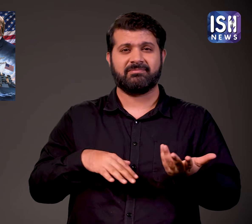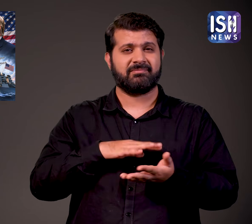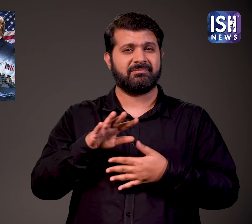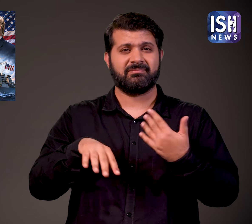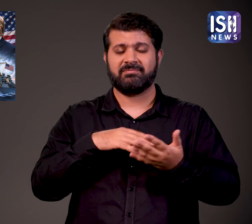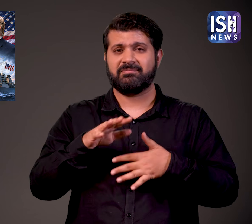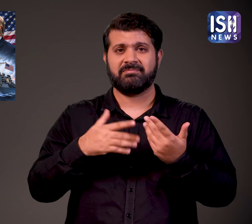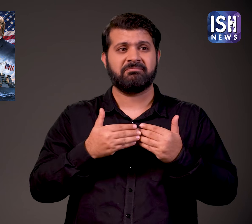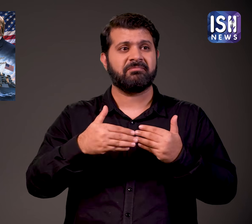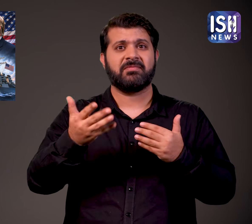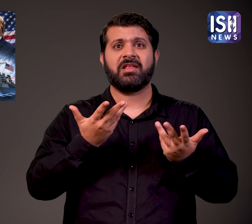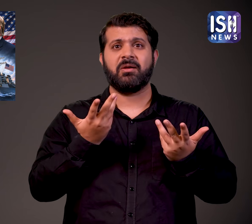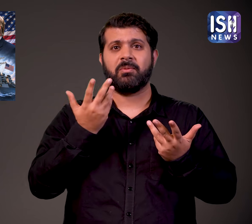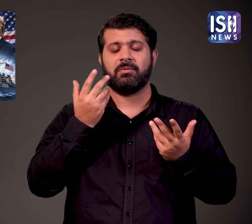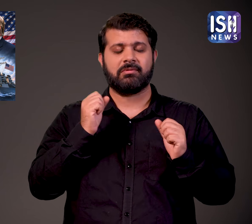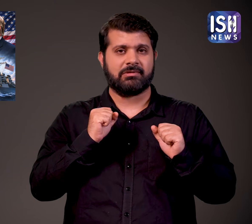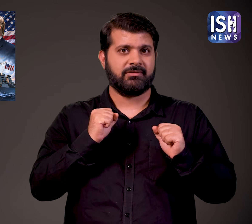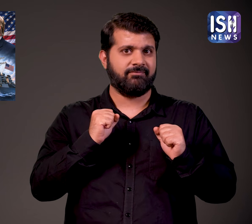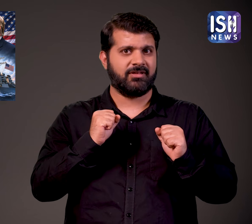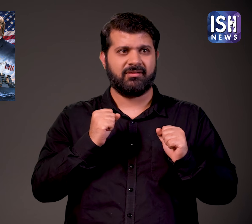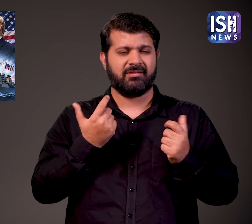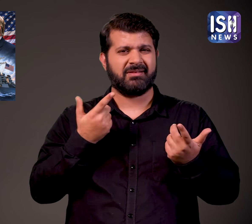The future seems difficult and chaotic.